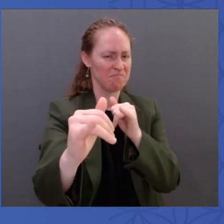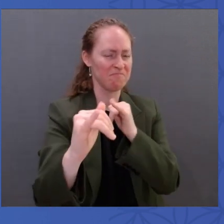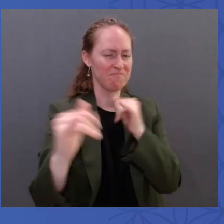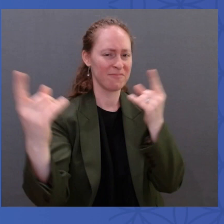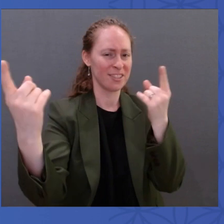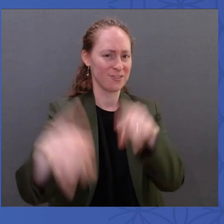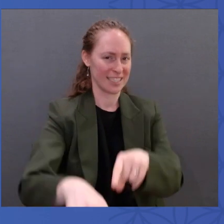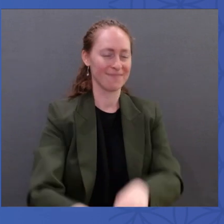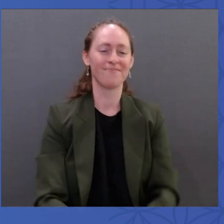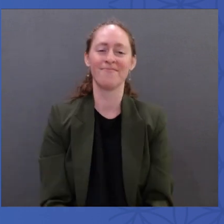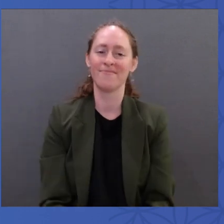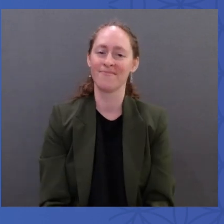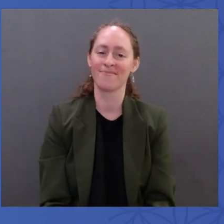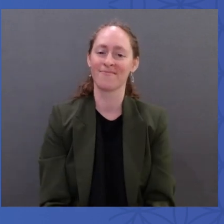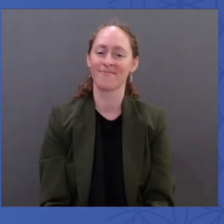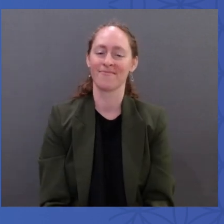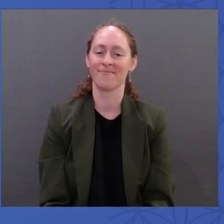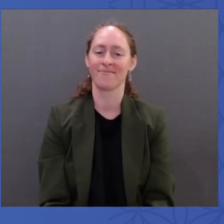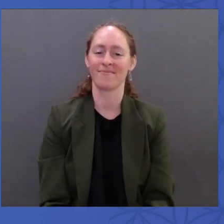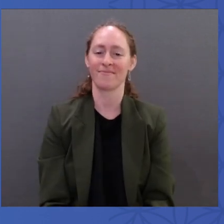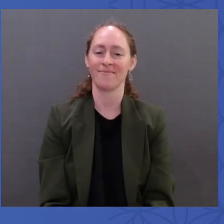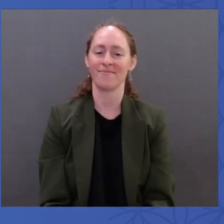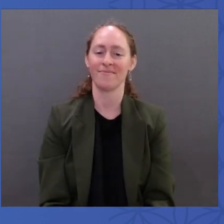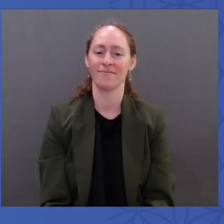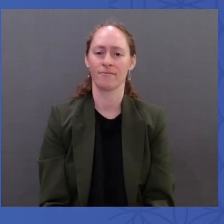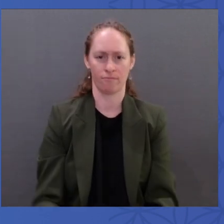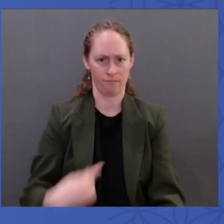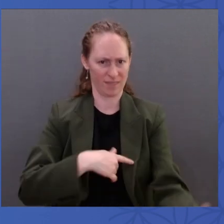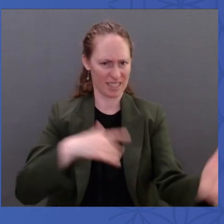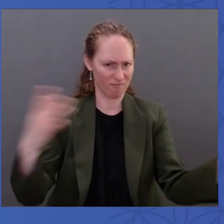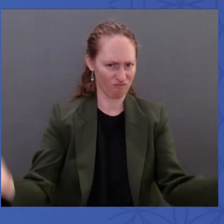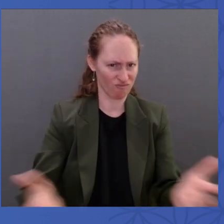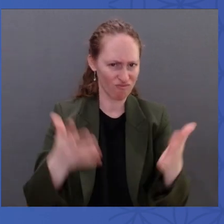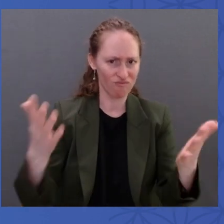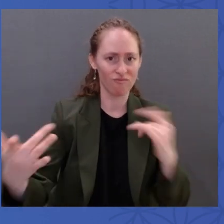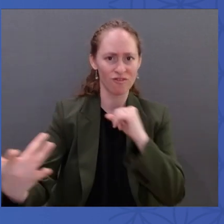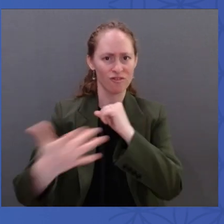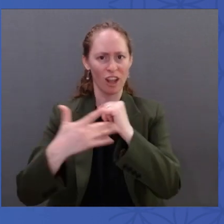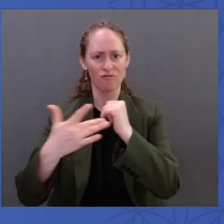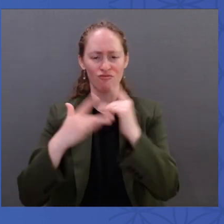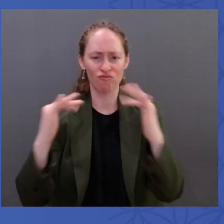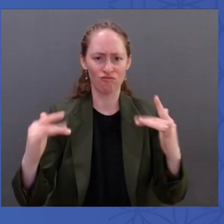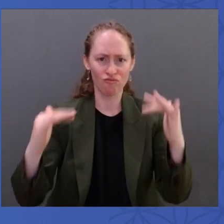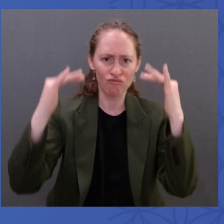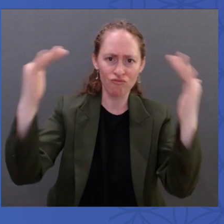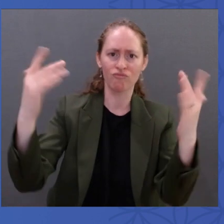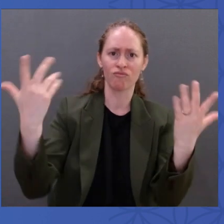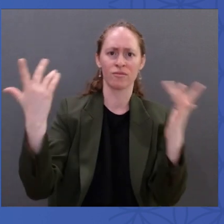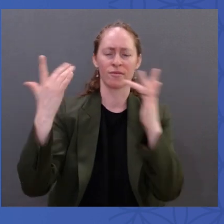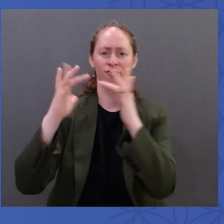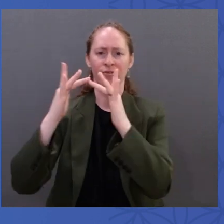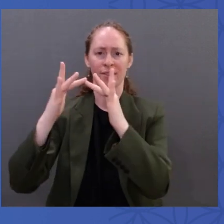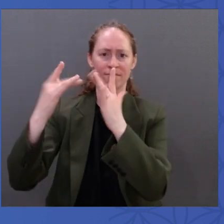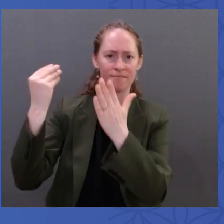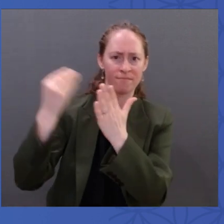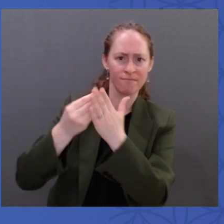in trade, technology and digital economy. IP pillars on supply chain resiliency,